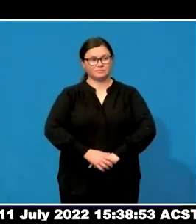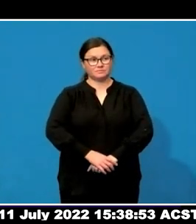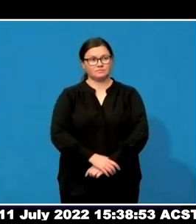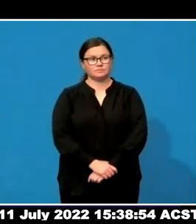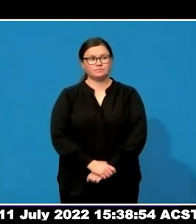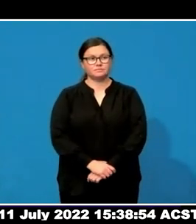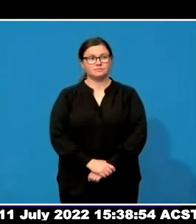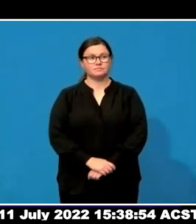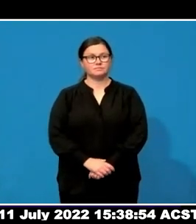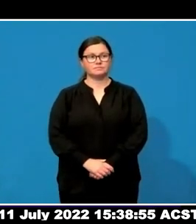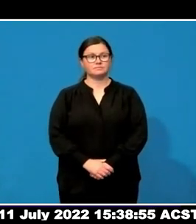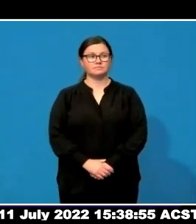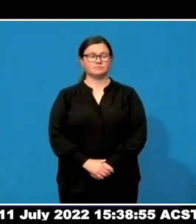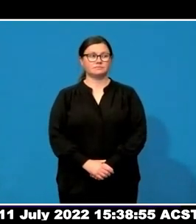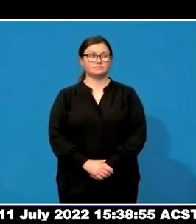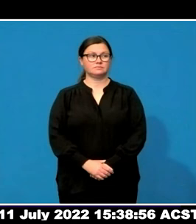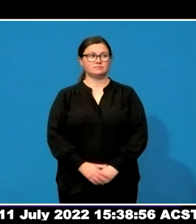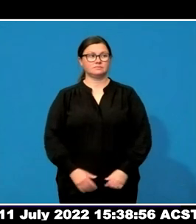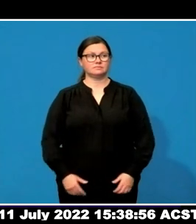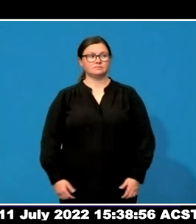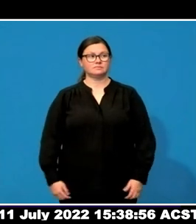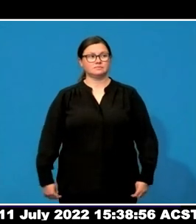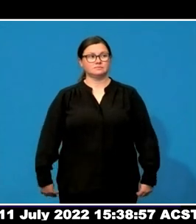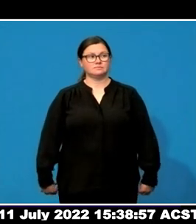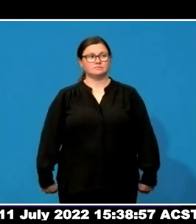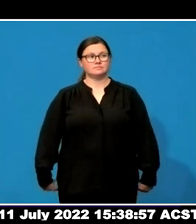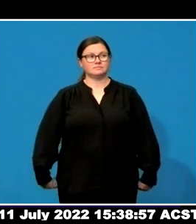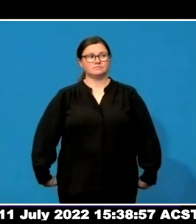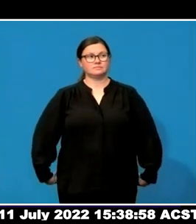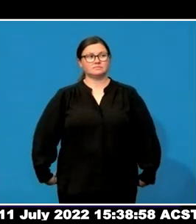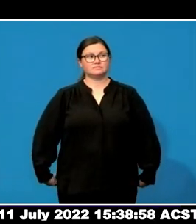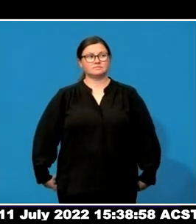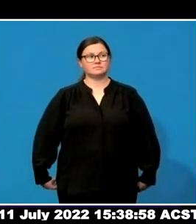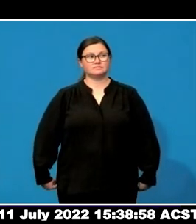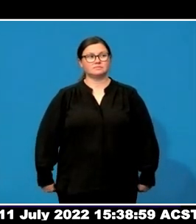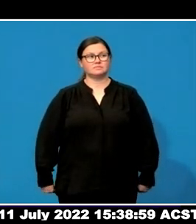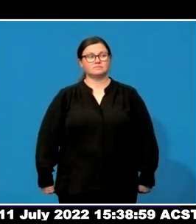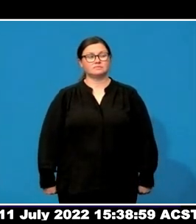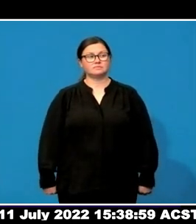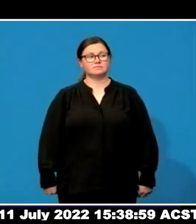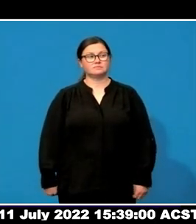I'm trying to think of where I am and orient the sign for "west" the right way. It's a western system. It's a mainstream system.